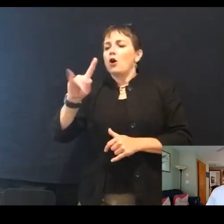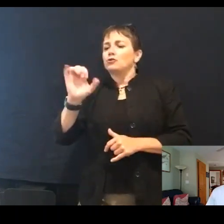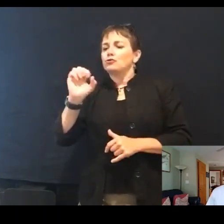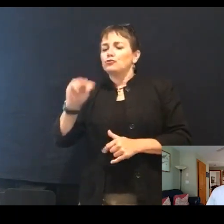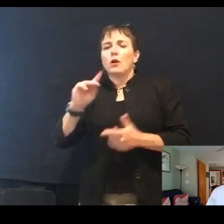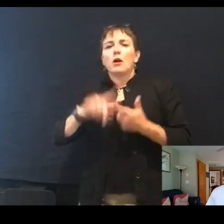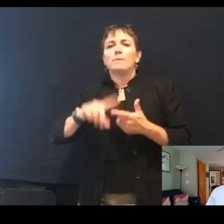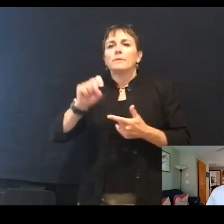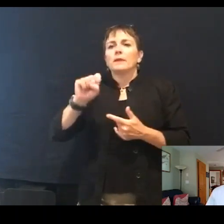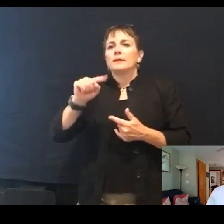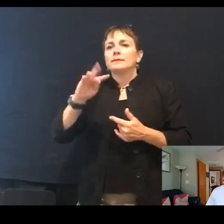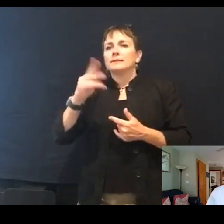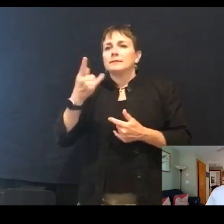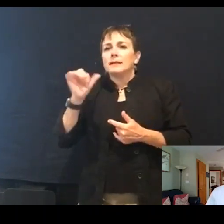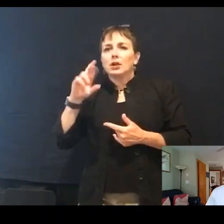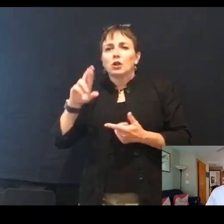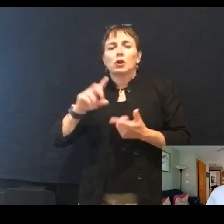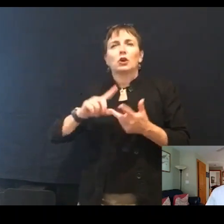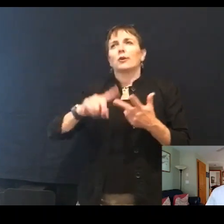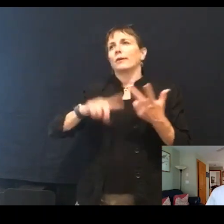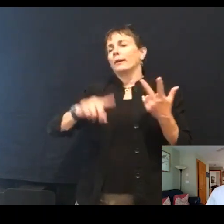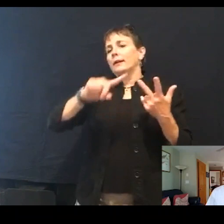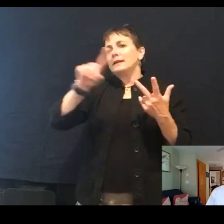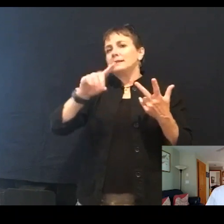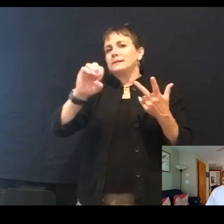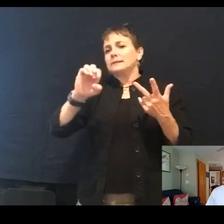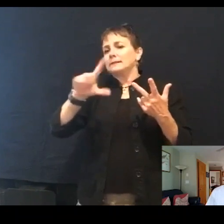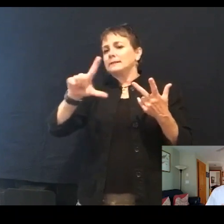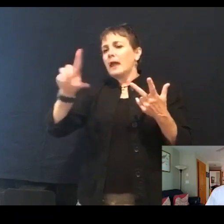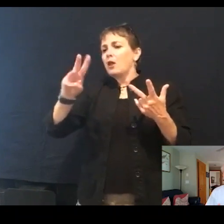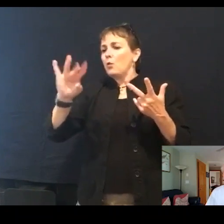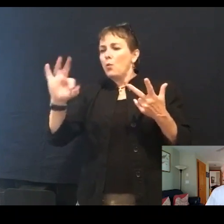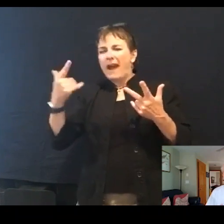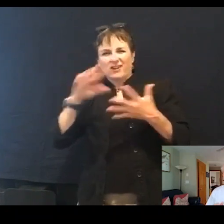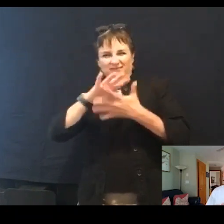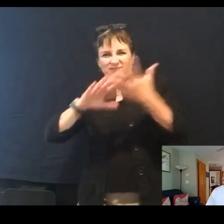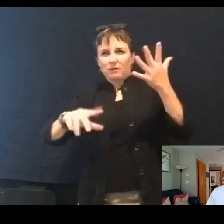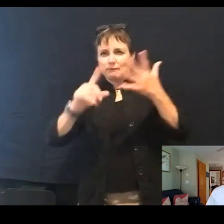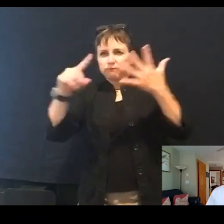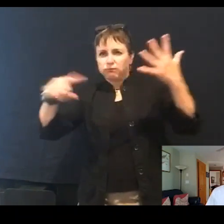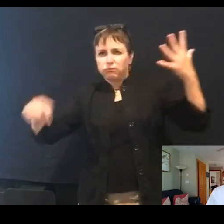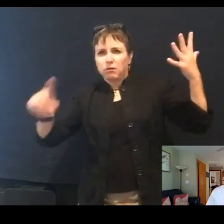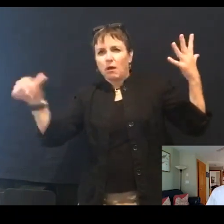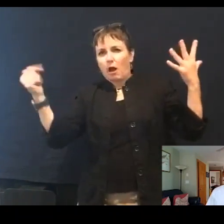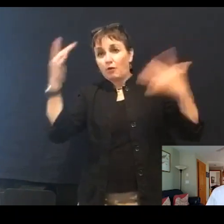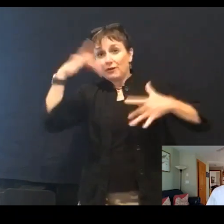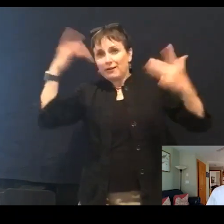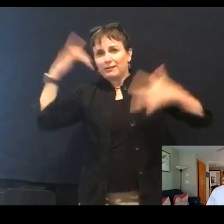Stickler syndrome, Zellweger syndrome. And again, this is where genetic testing is